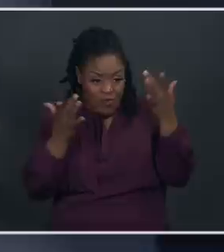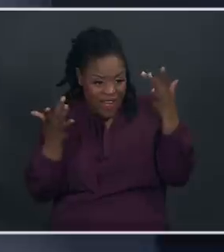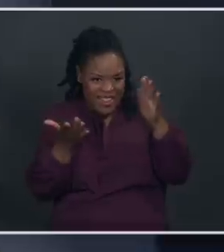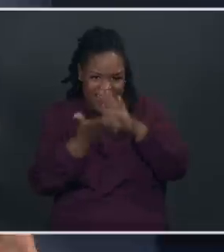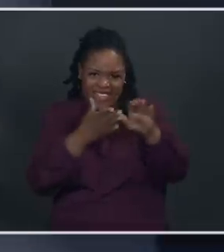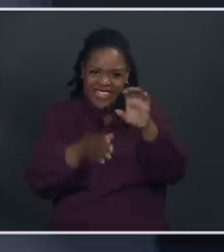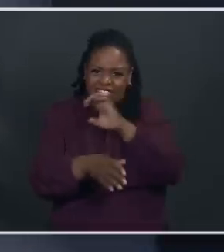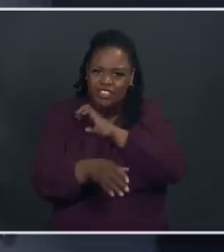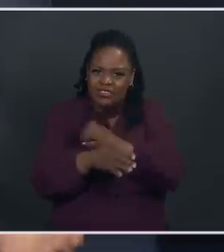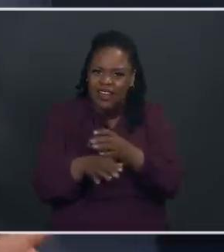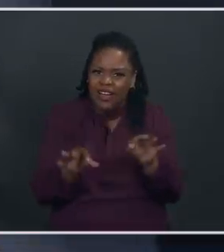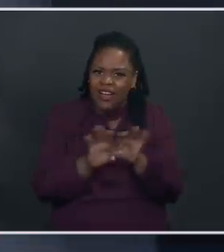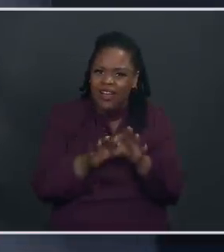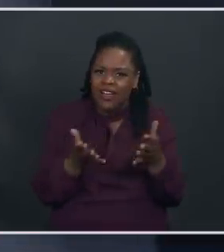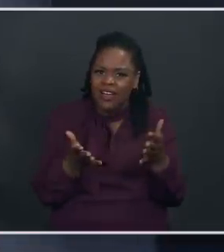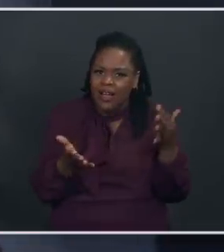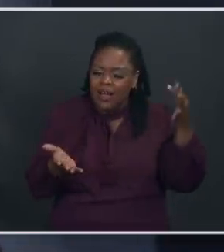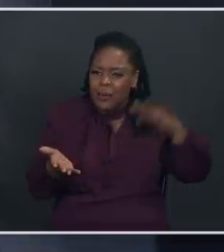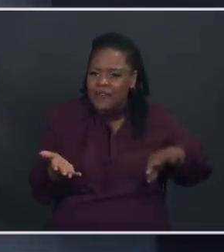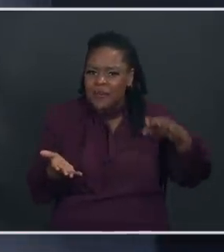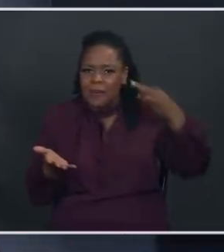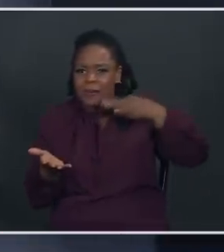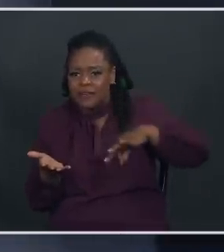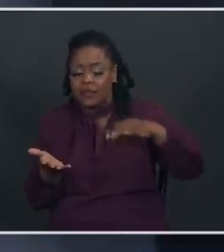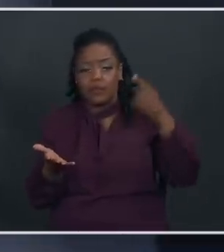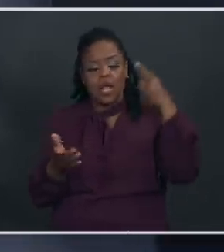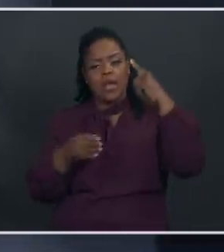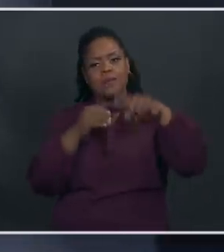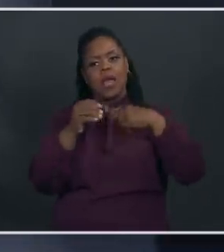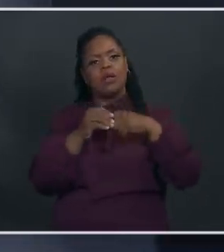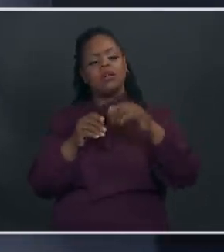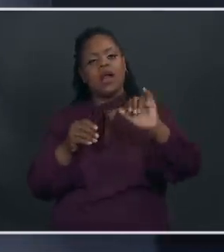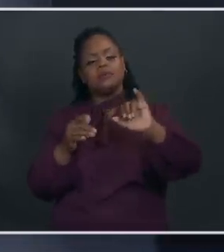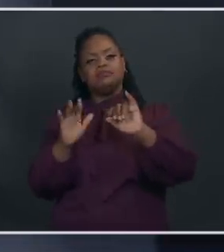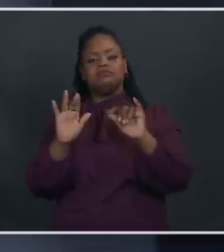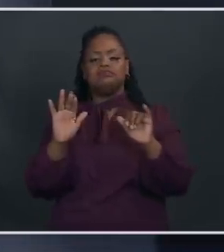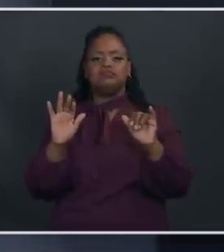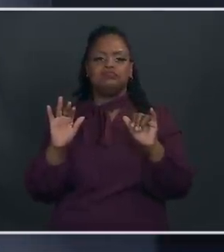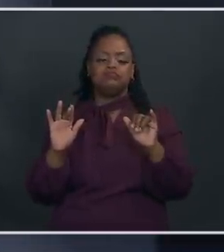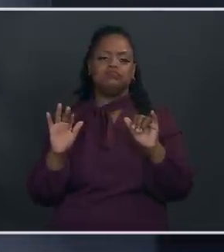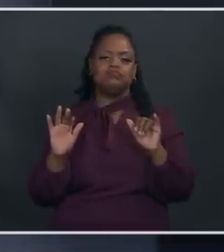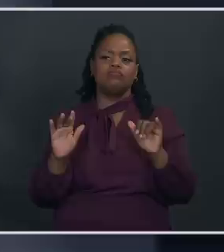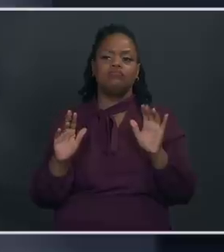of black lung for a miner, for instance, and measure that against the fastest-growing job in the United States before COVID